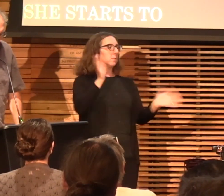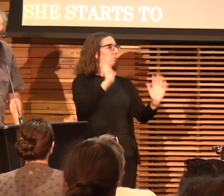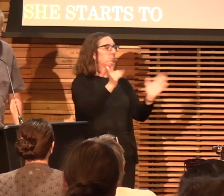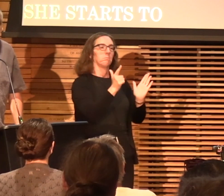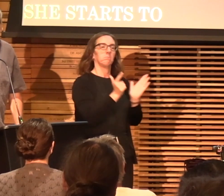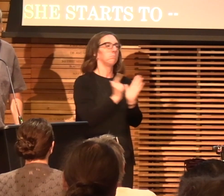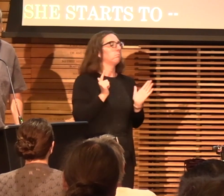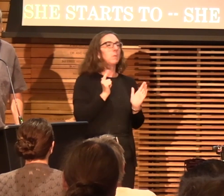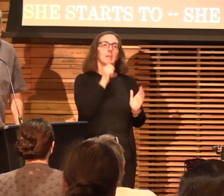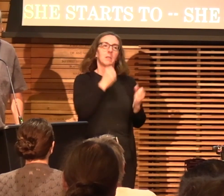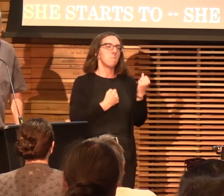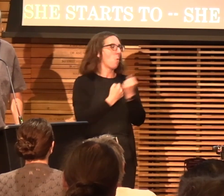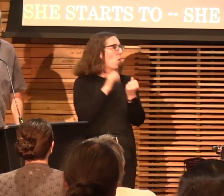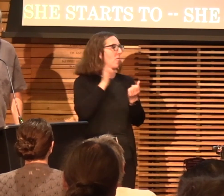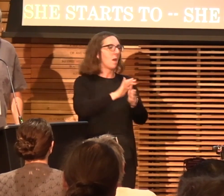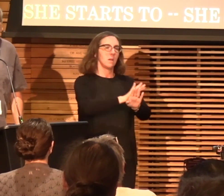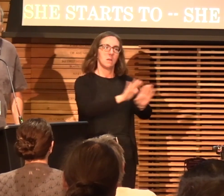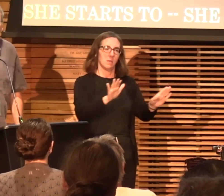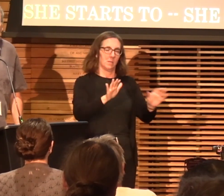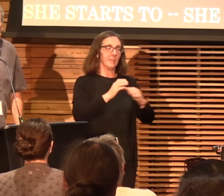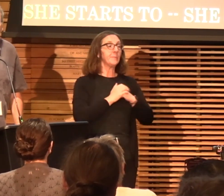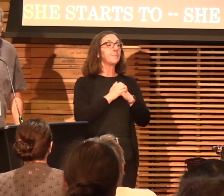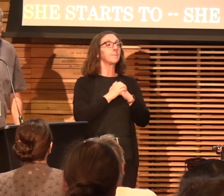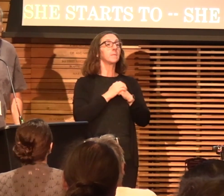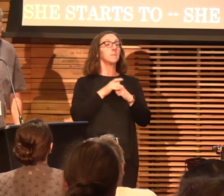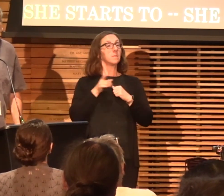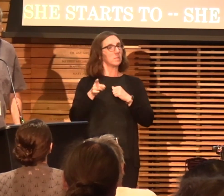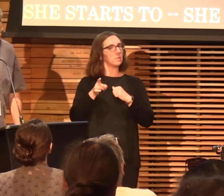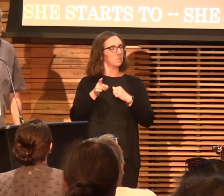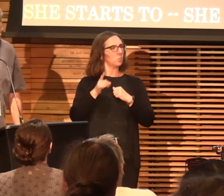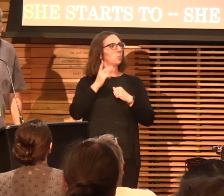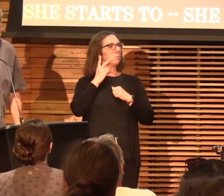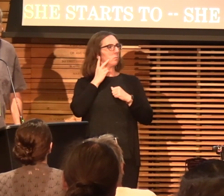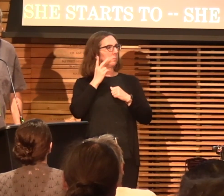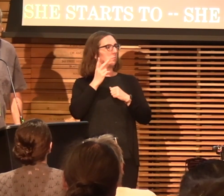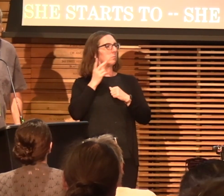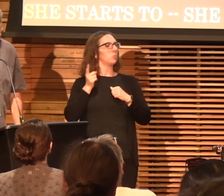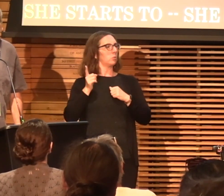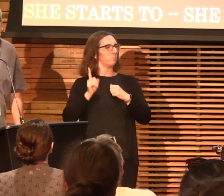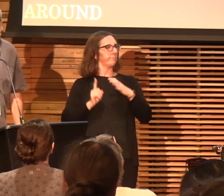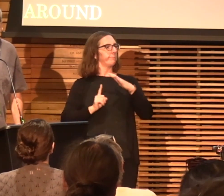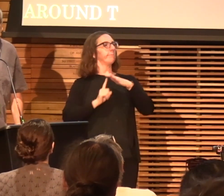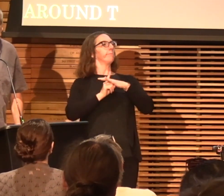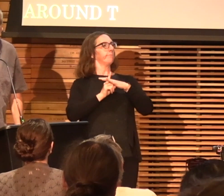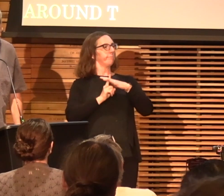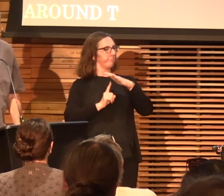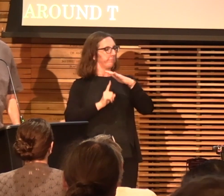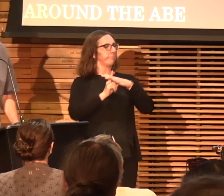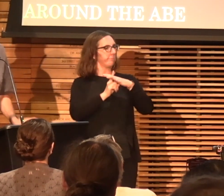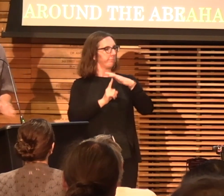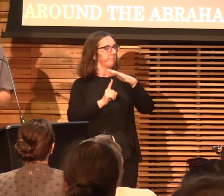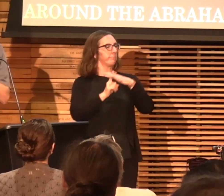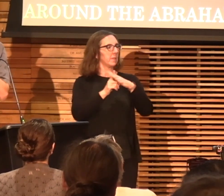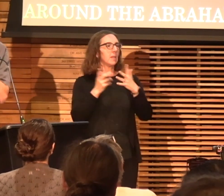She starts to appear at events around the Abraham Lincoln Brigade,